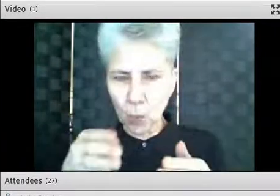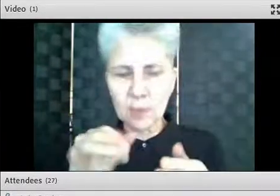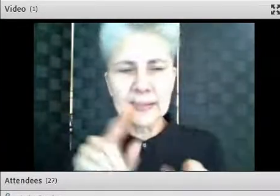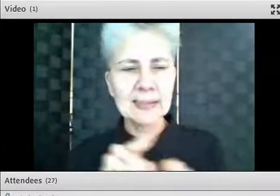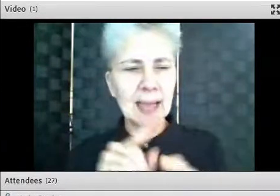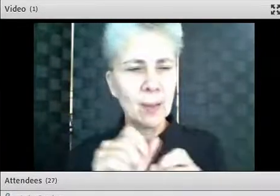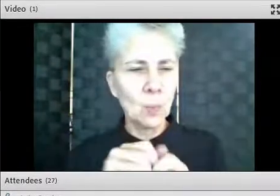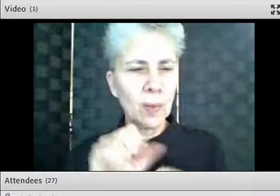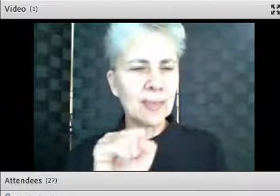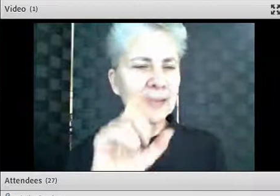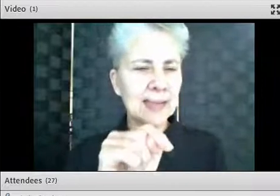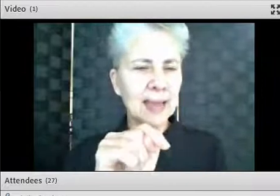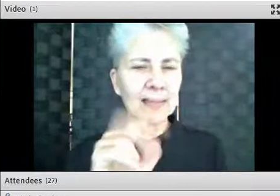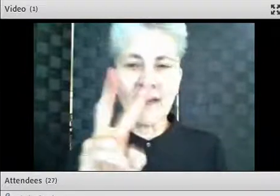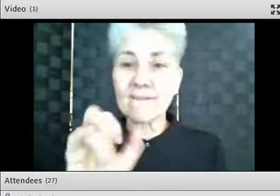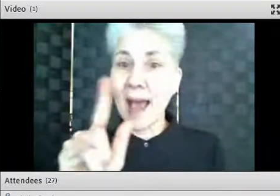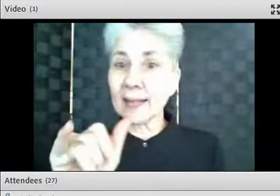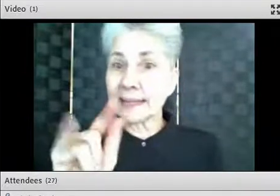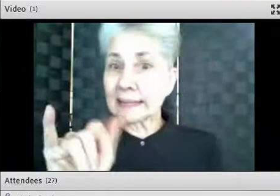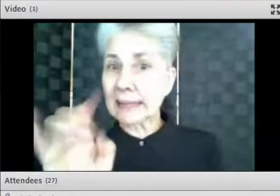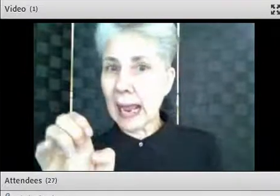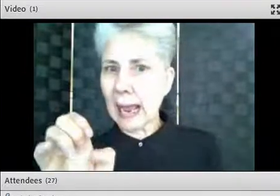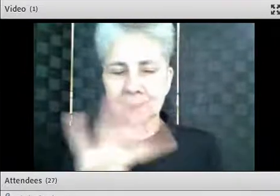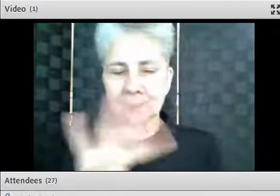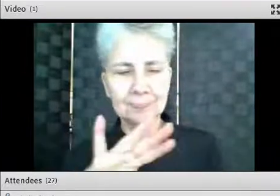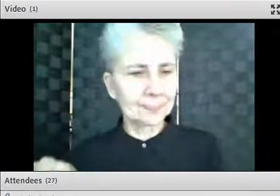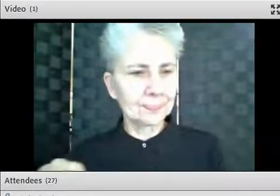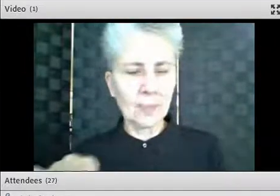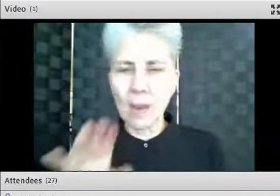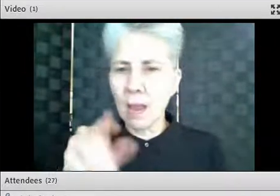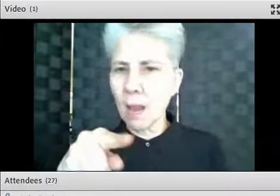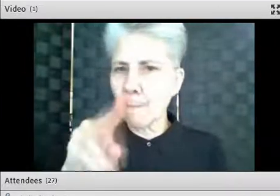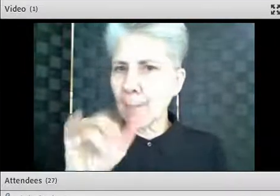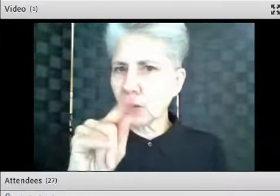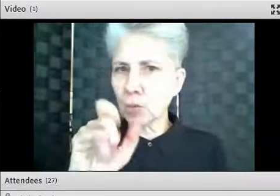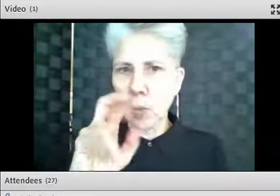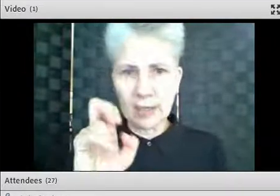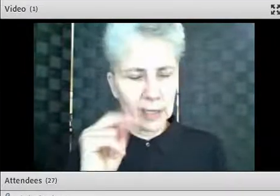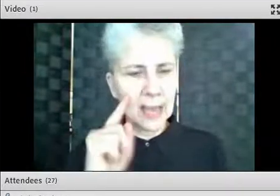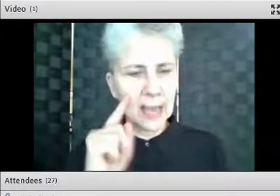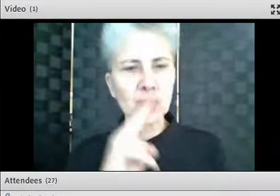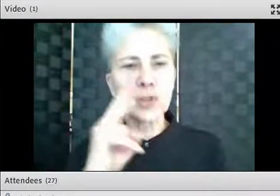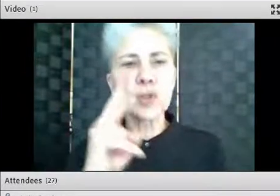like, St. Valentine, okay, so just Cutter out, ignoring punctuation, and just Cutter those abbreviations